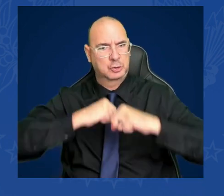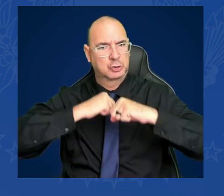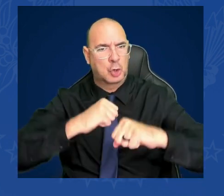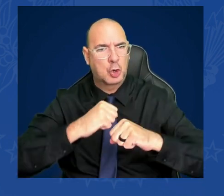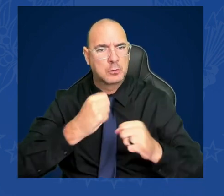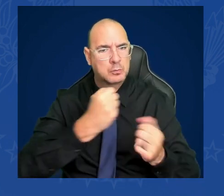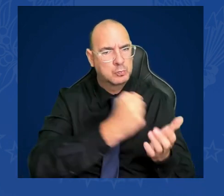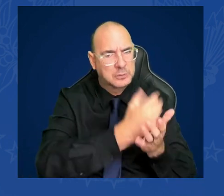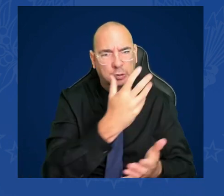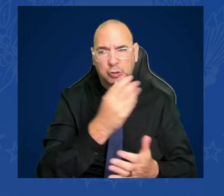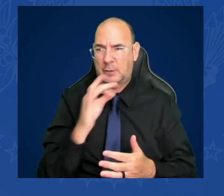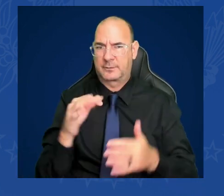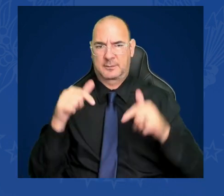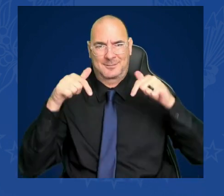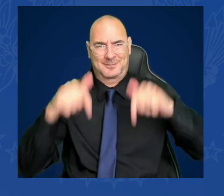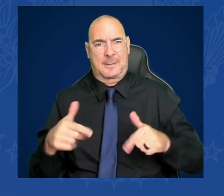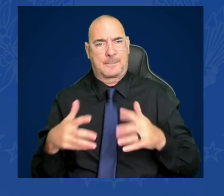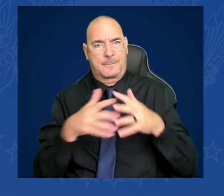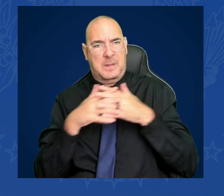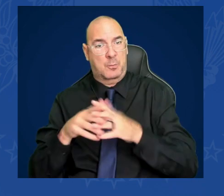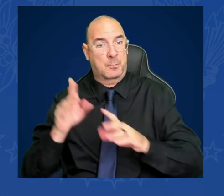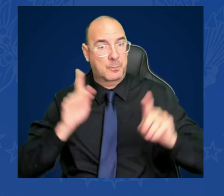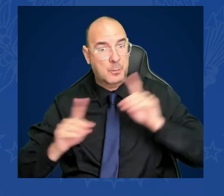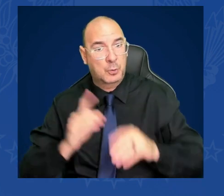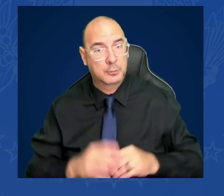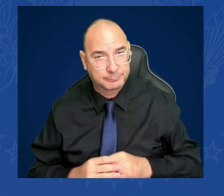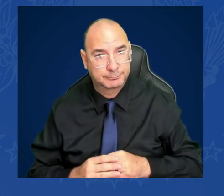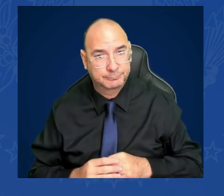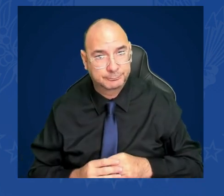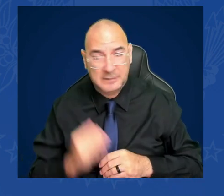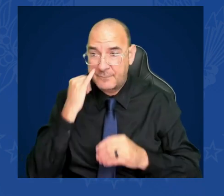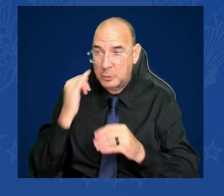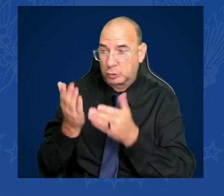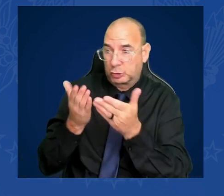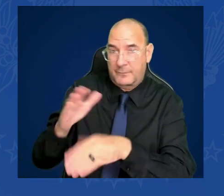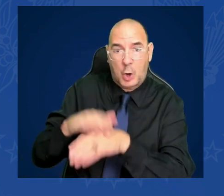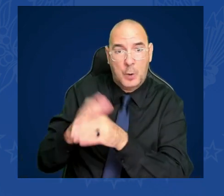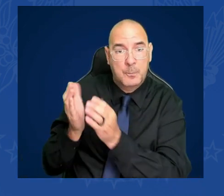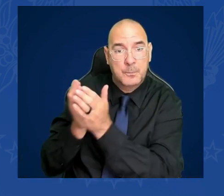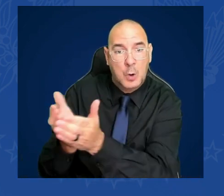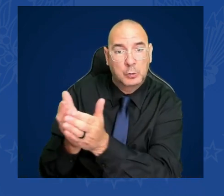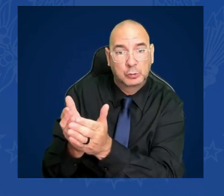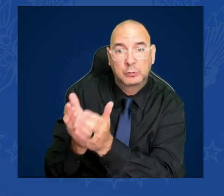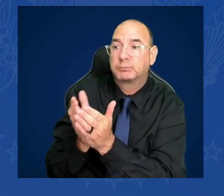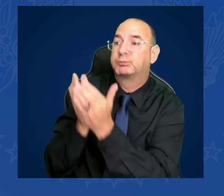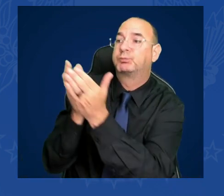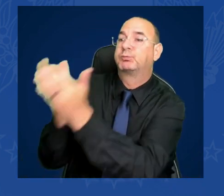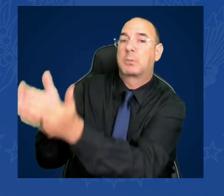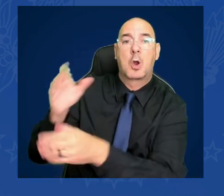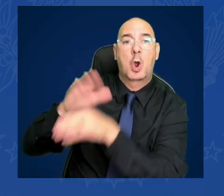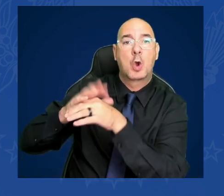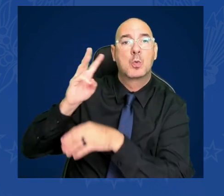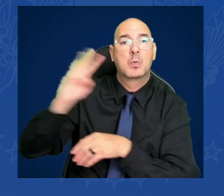When you serve on a cutter in the Western Pacific, you will protect the sea and the sea lanes,